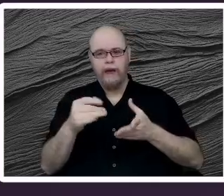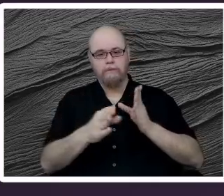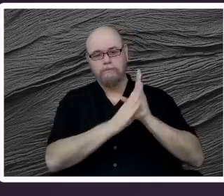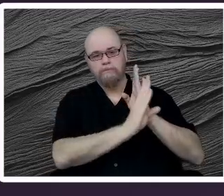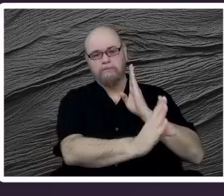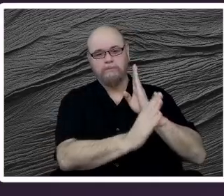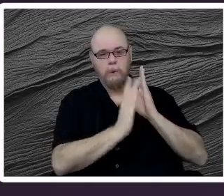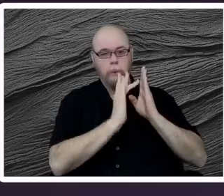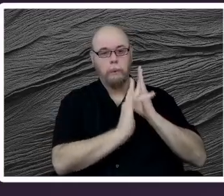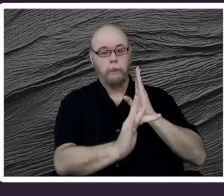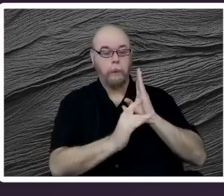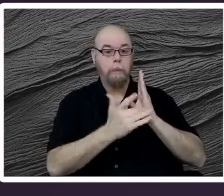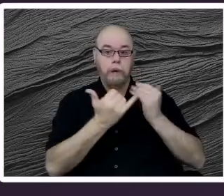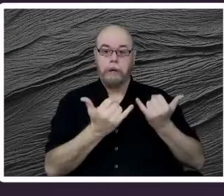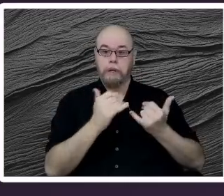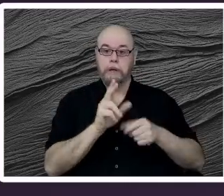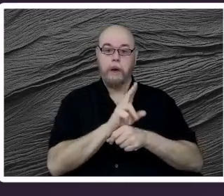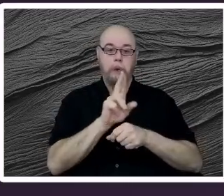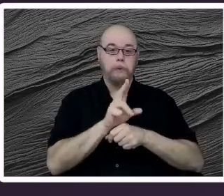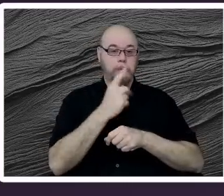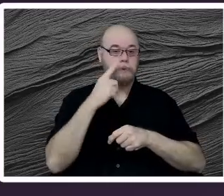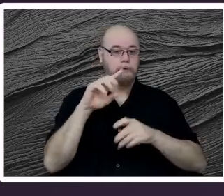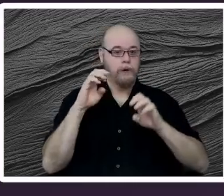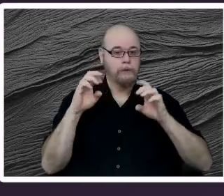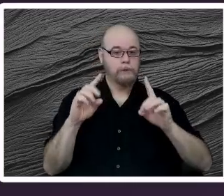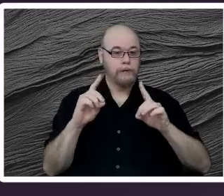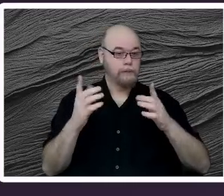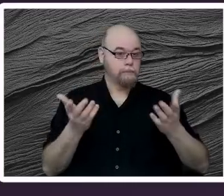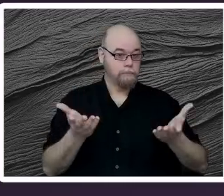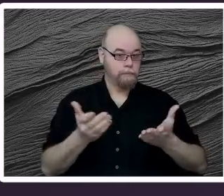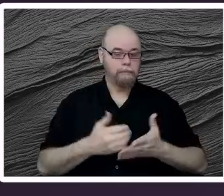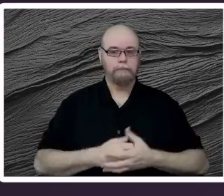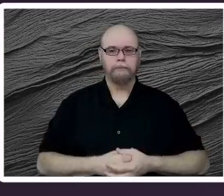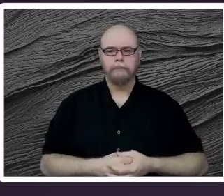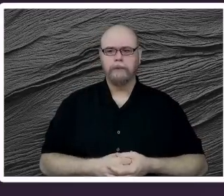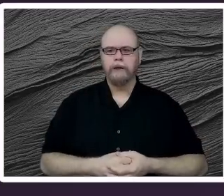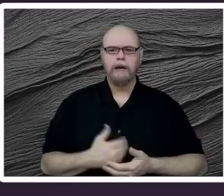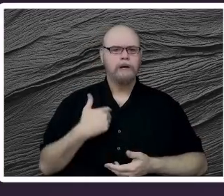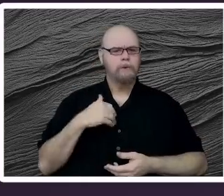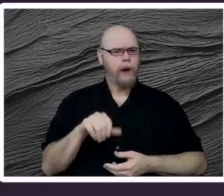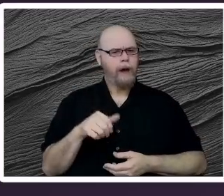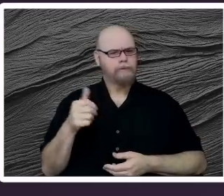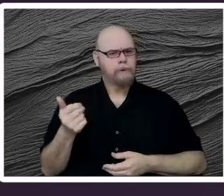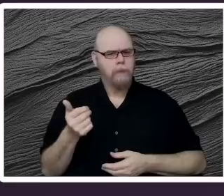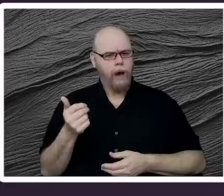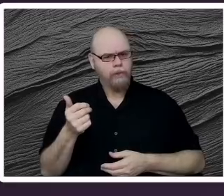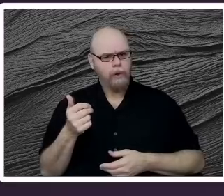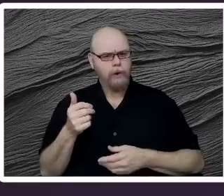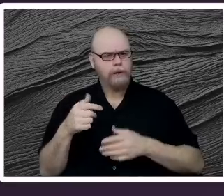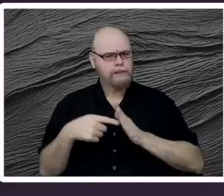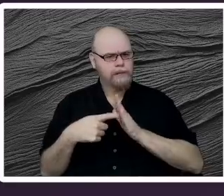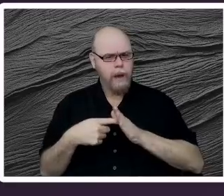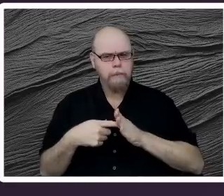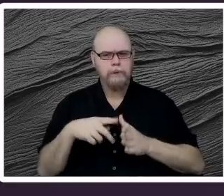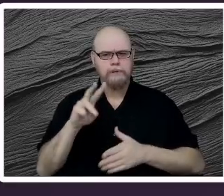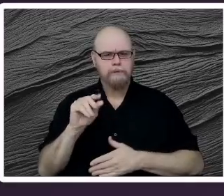Valencia, I think you also have some examples of using the Pollination posters. Valencia Abbott: Yes. Thank you, Kat.